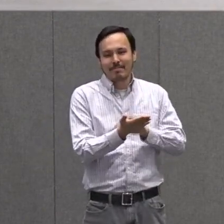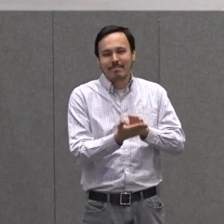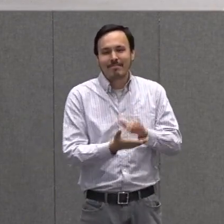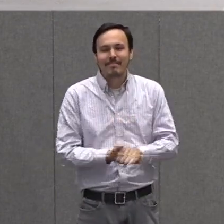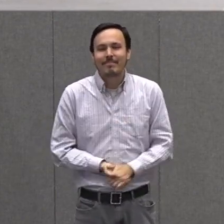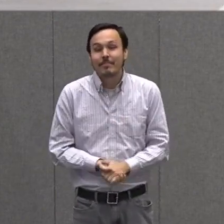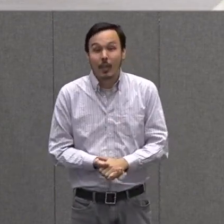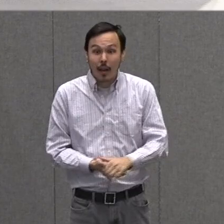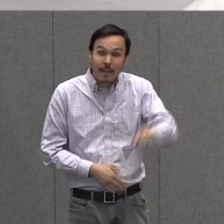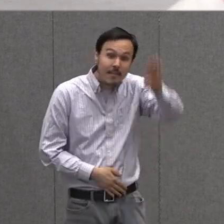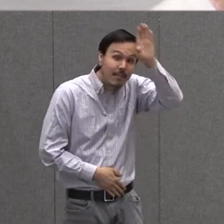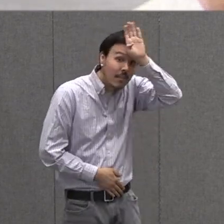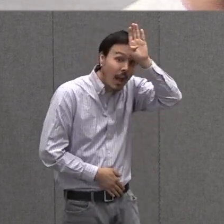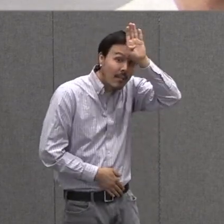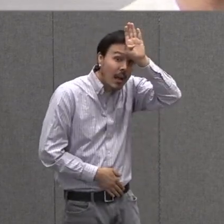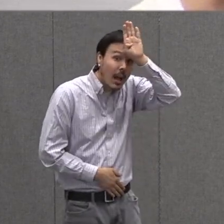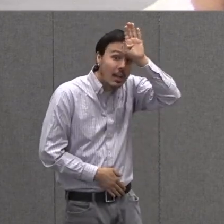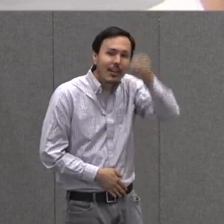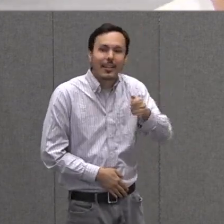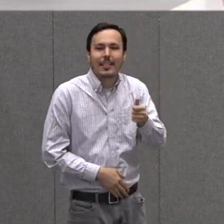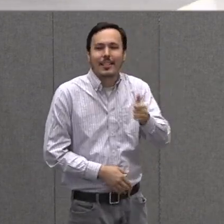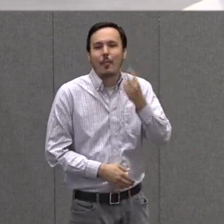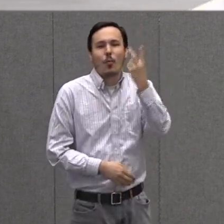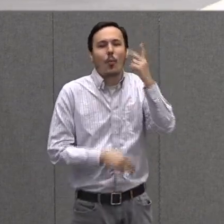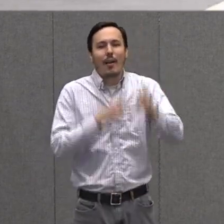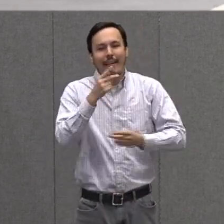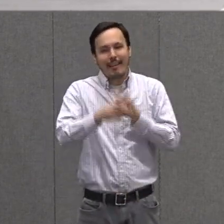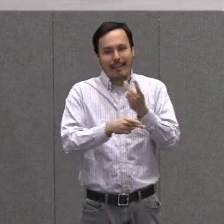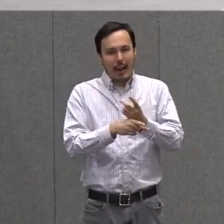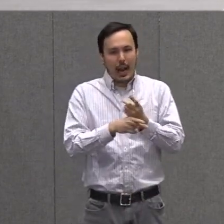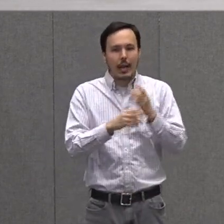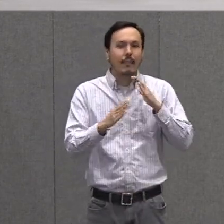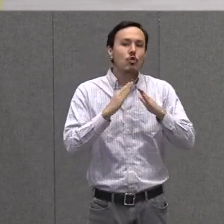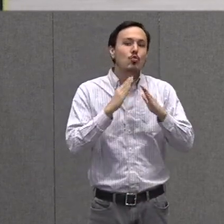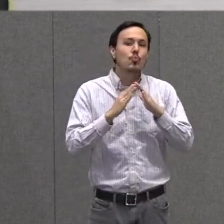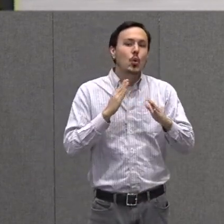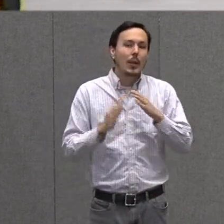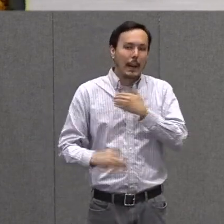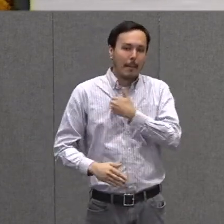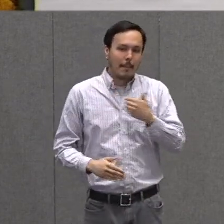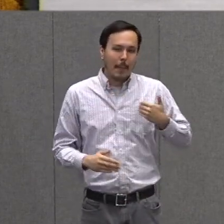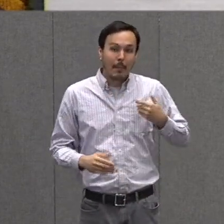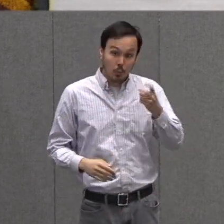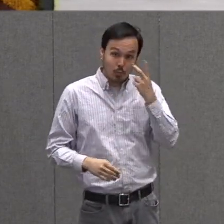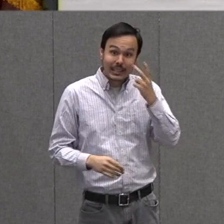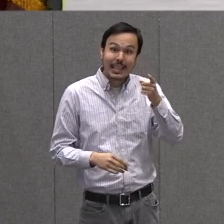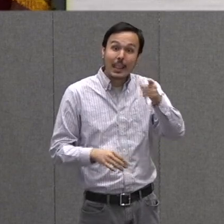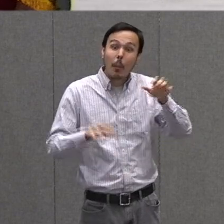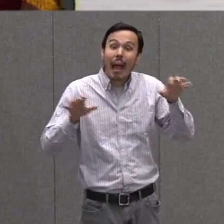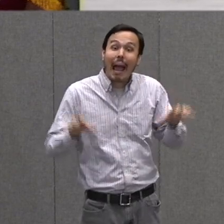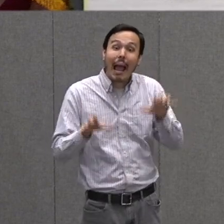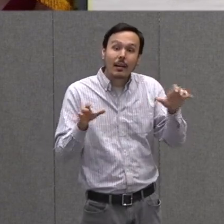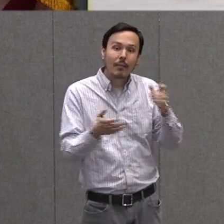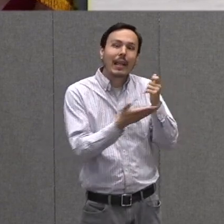Firefighters are one type of community member that we actively see helping in our communities.